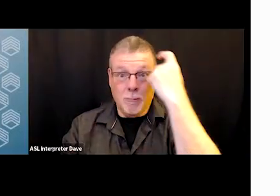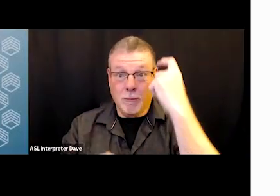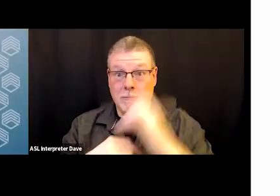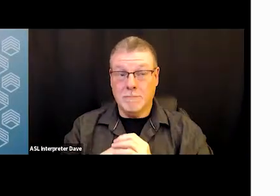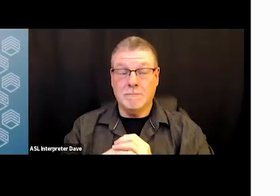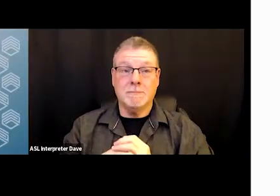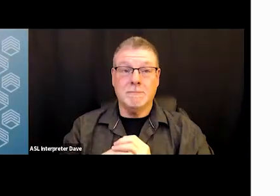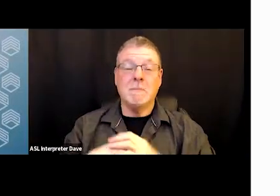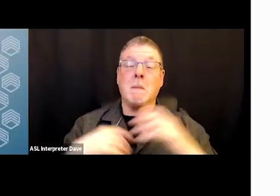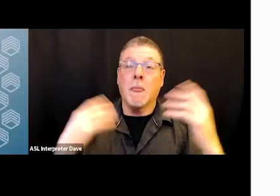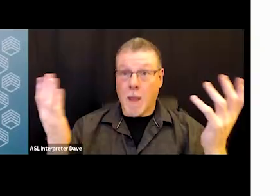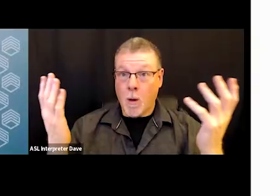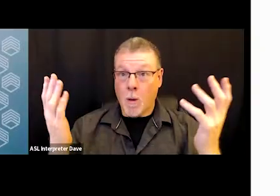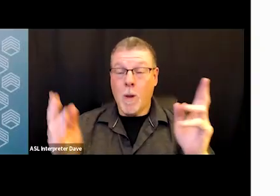So, for someone with trauma history,